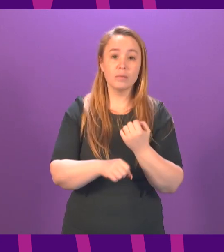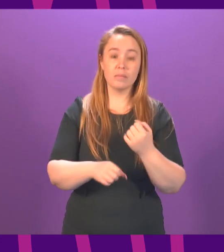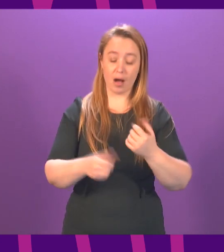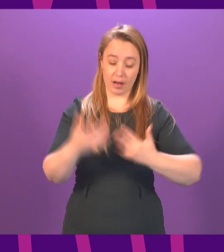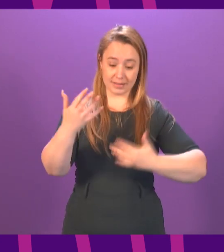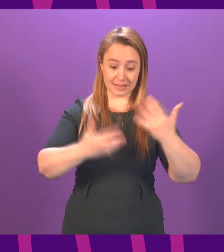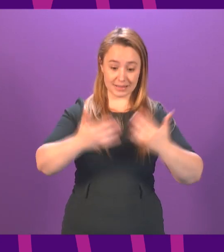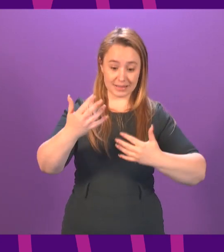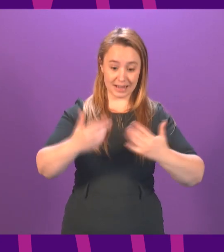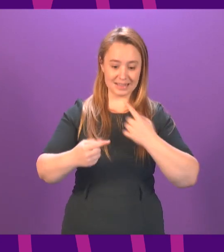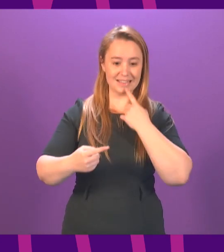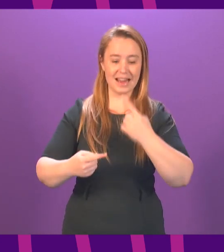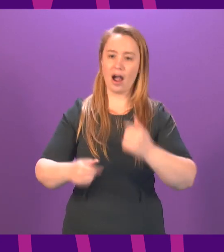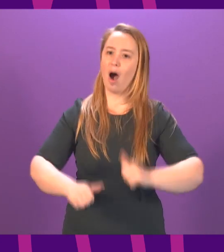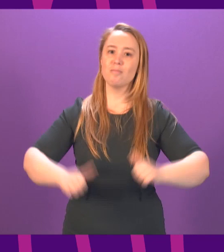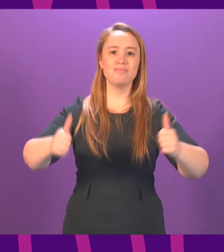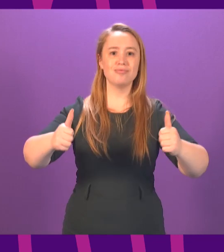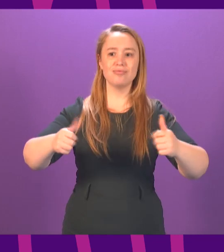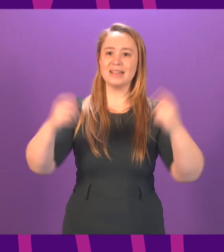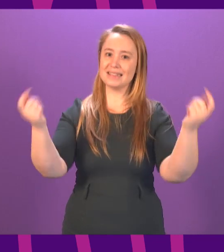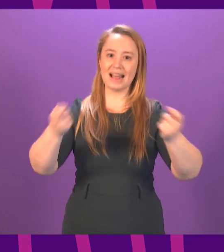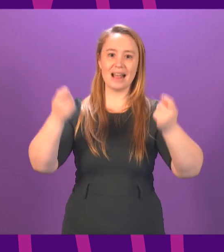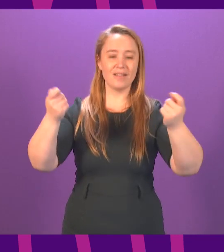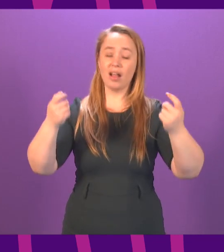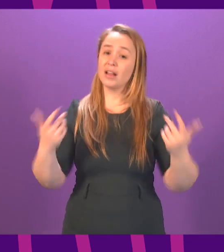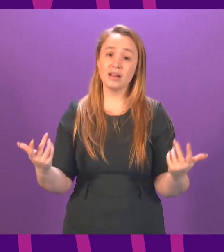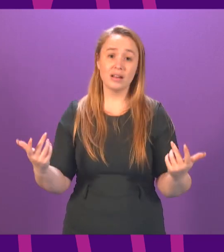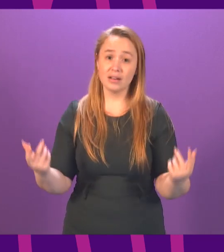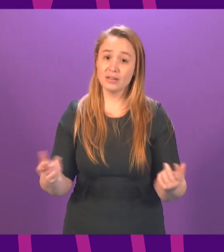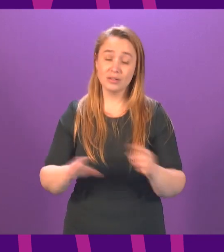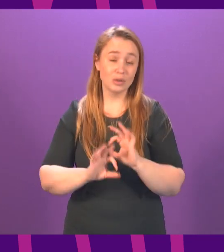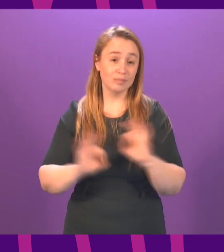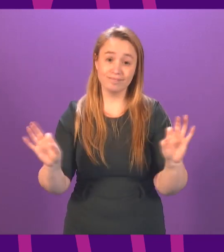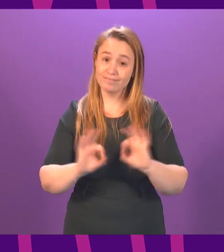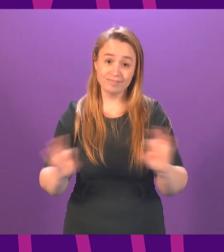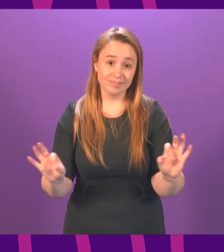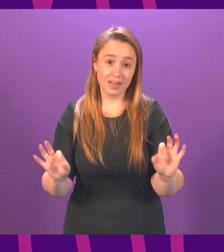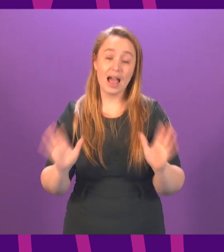every day, we succeeded. That demands frankness from all of us.